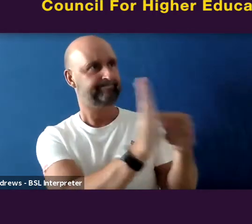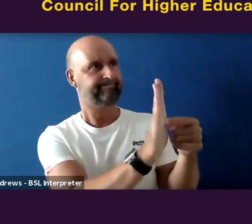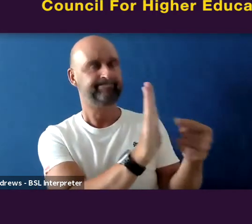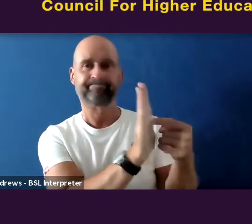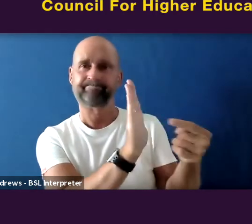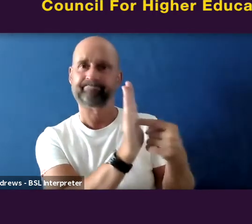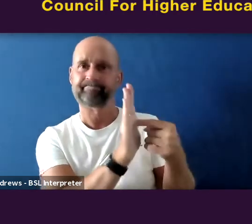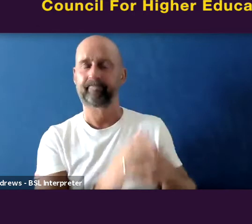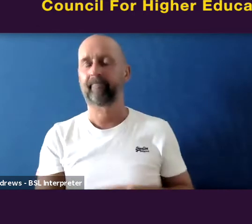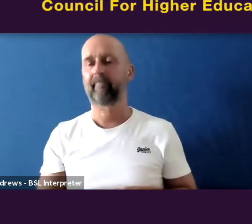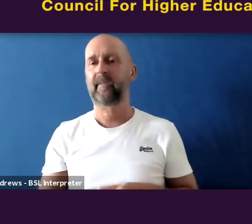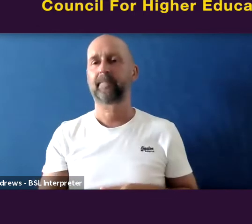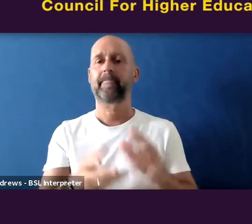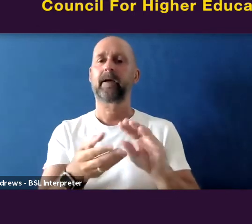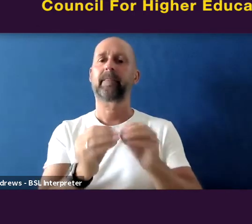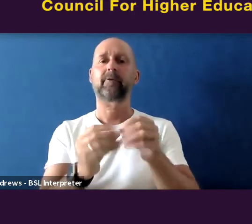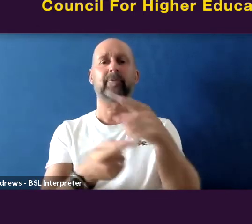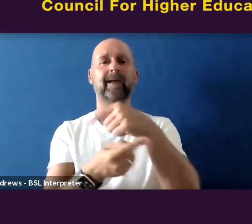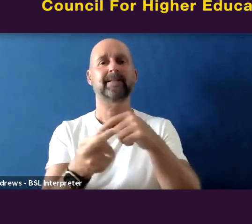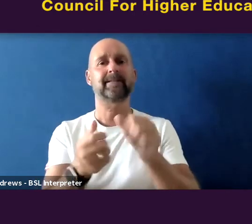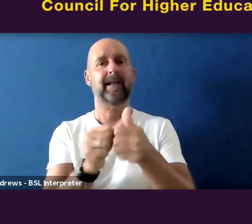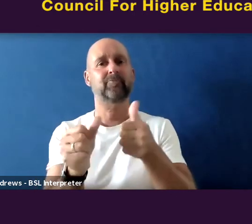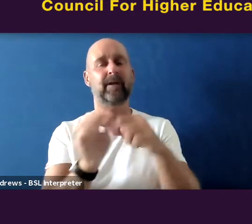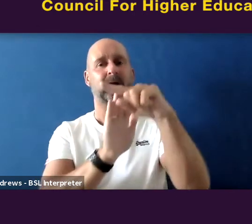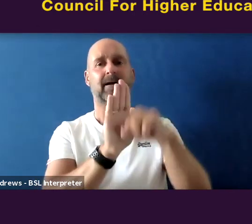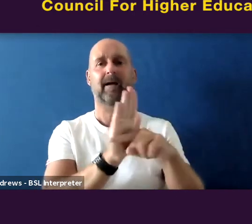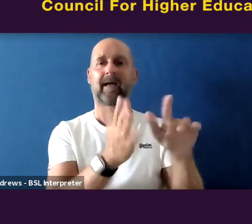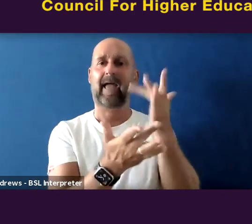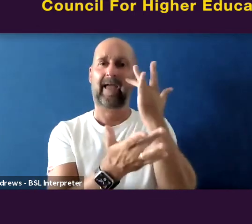The Creative Industries Policy and Evidence Centre (PEC) based at